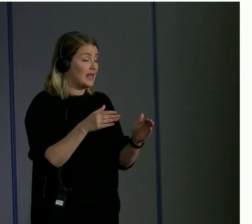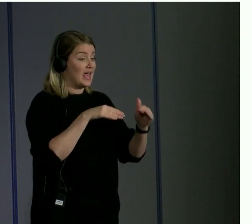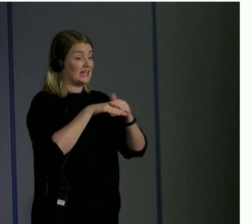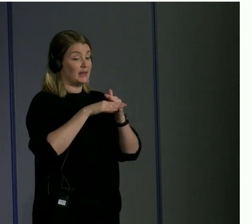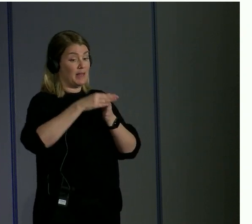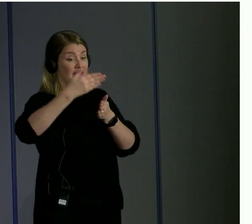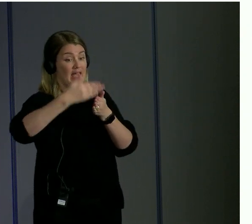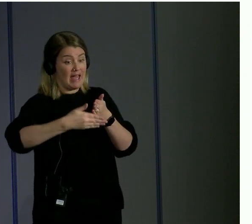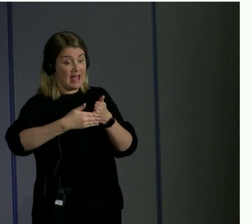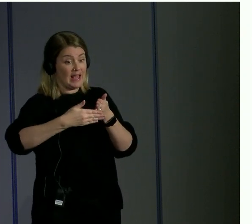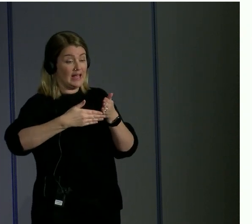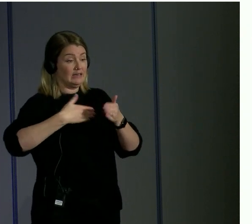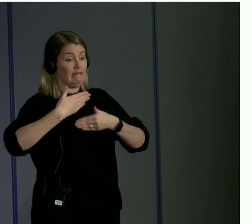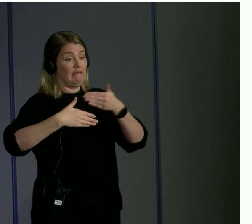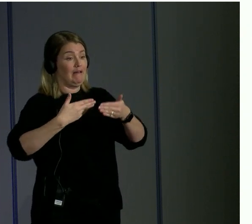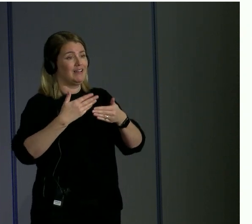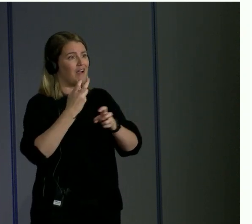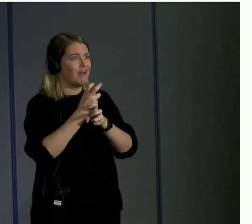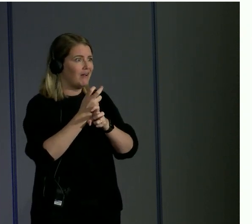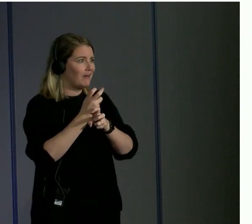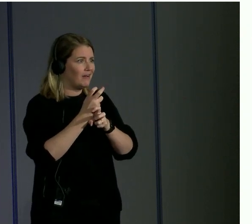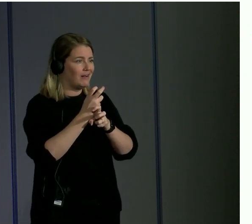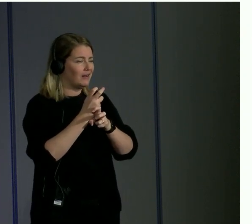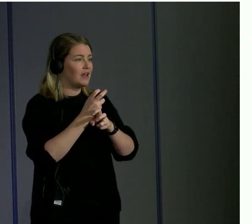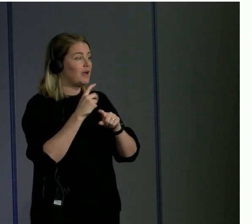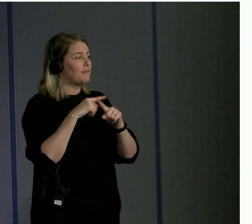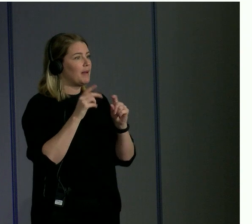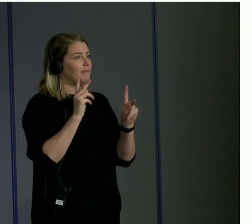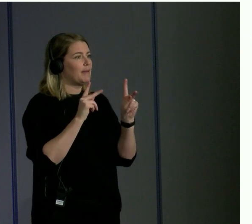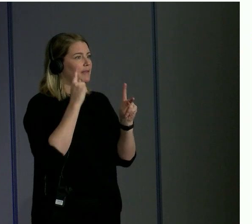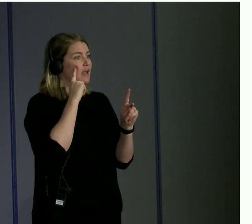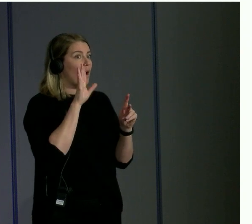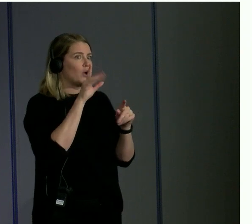is the hardest way to do things. But a lot of people think your managers and PMs